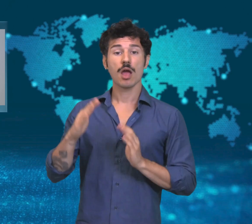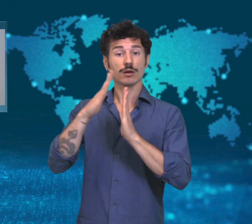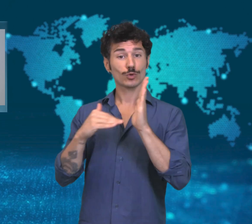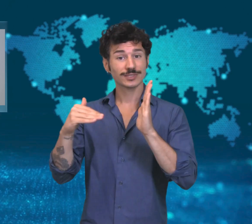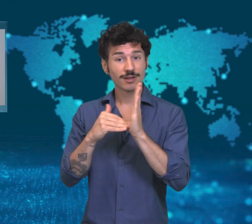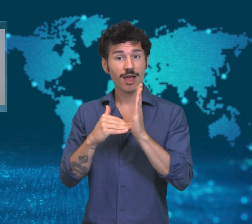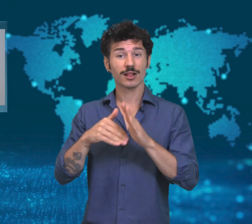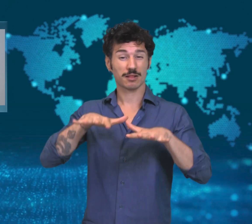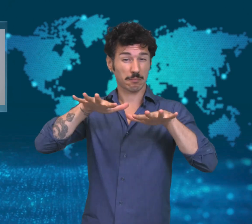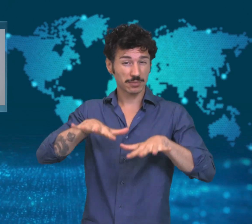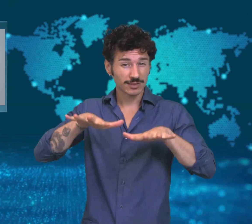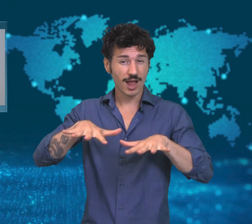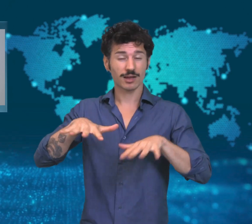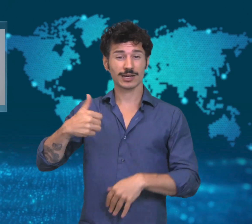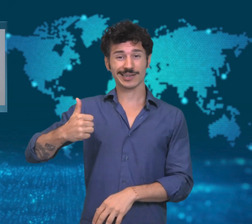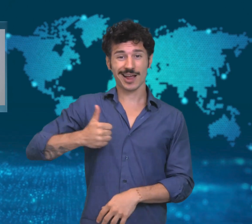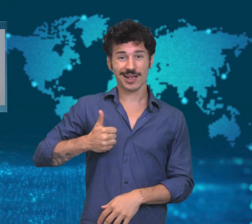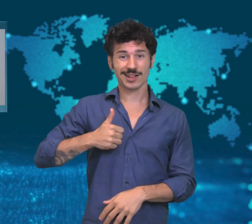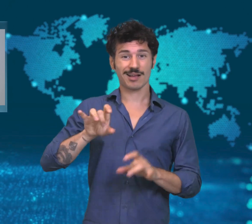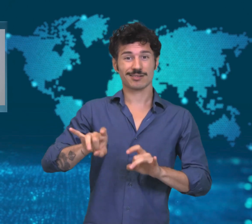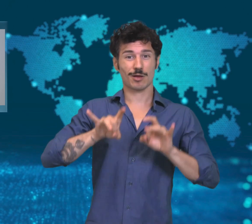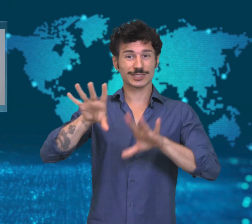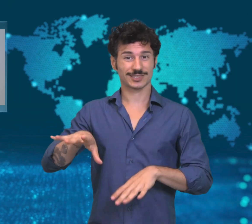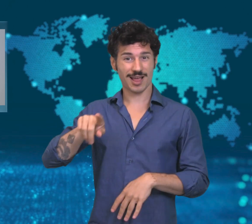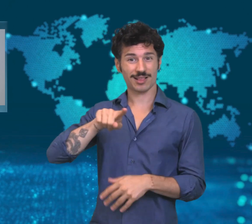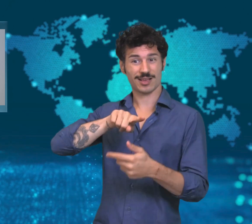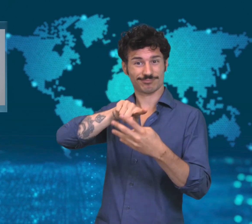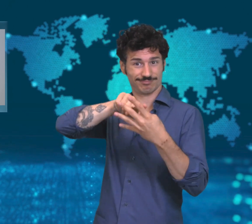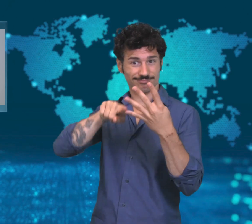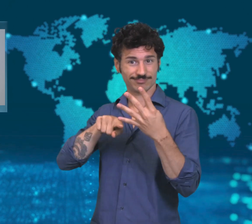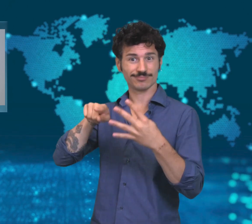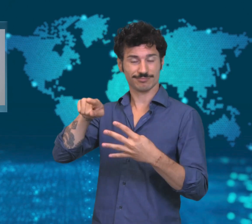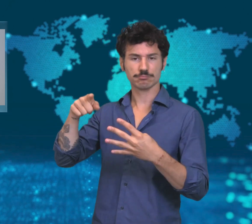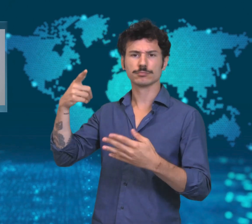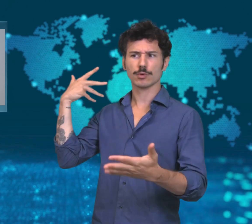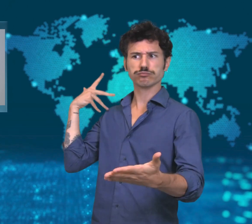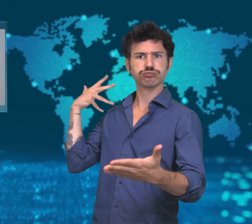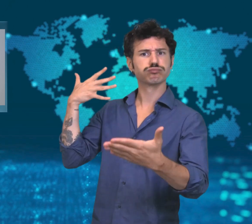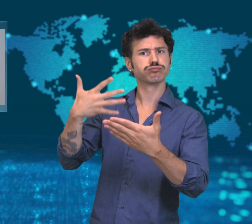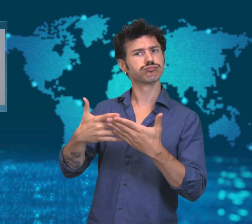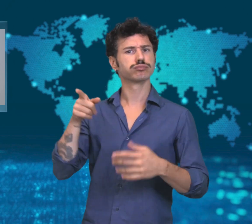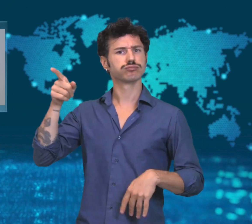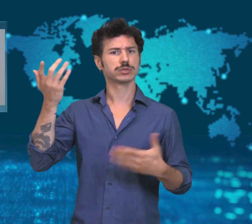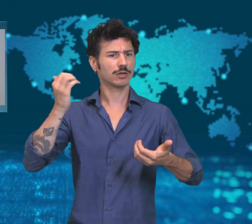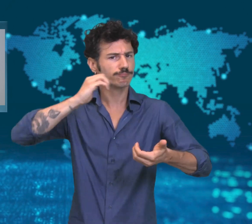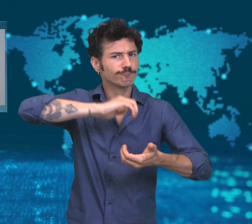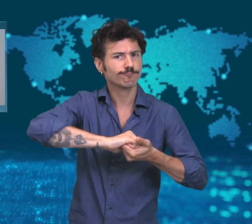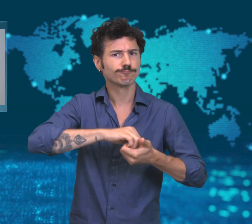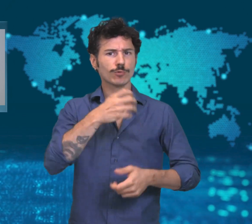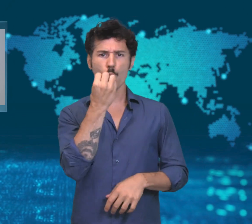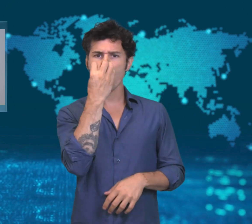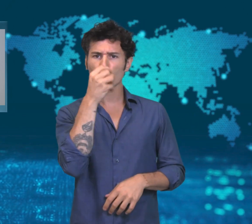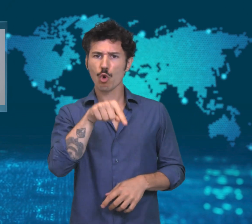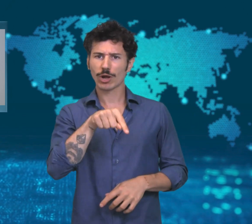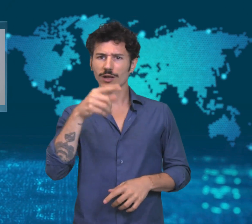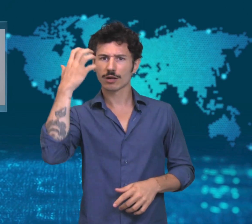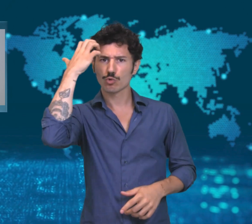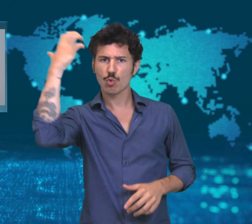and Australia used to cooperate with the Hong Kong government by sending